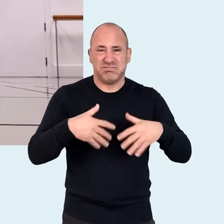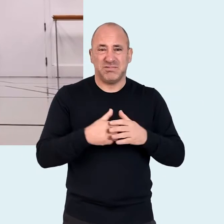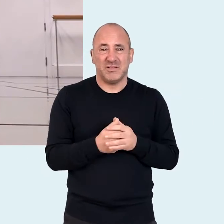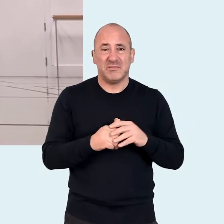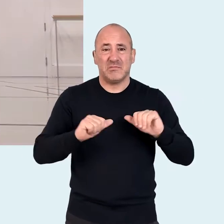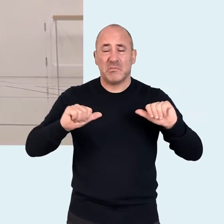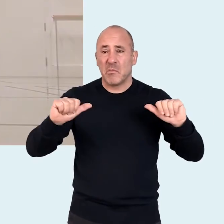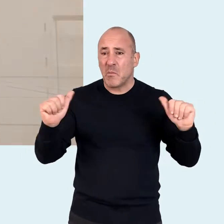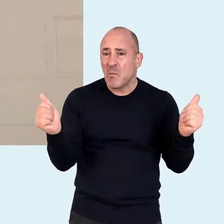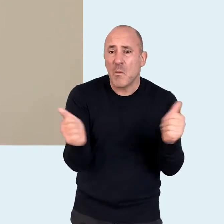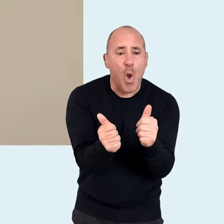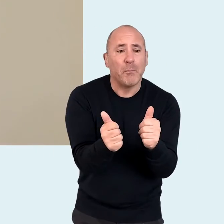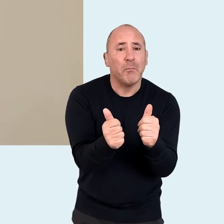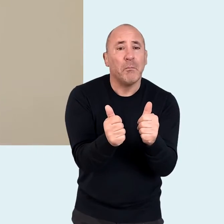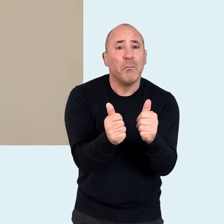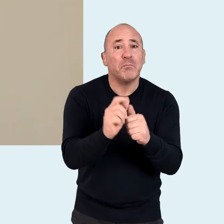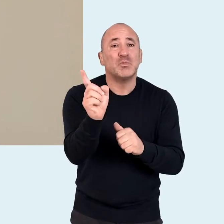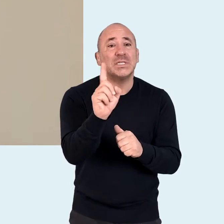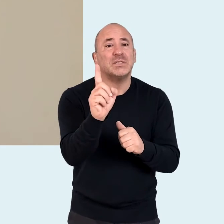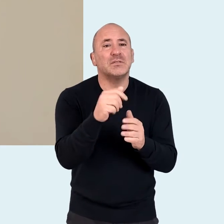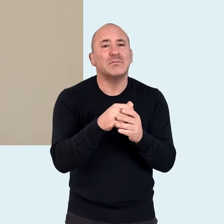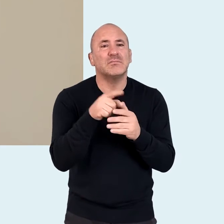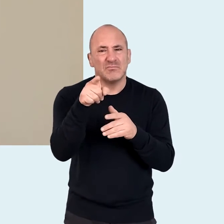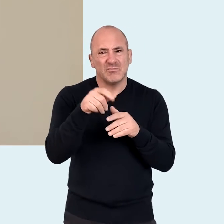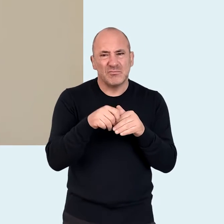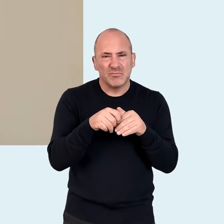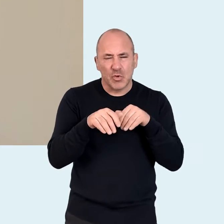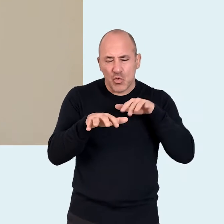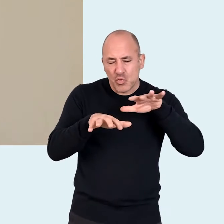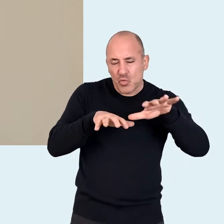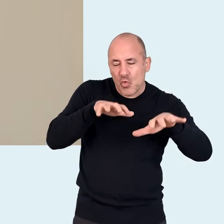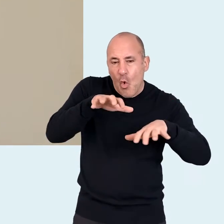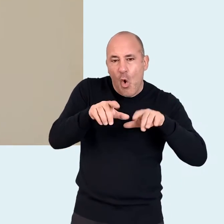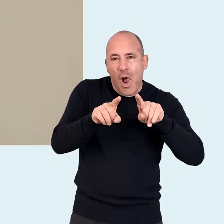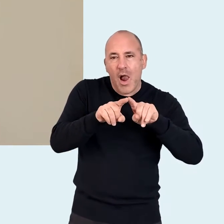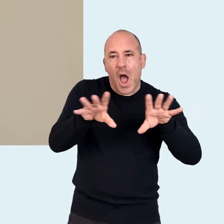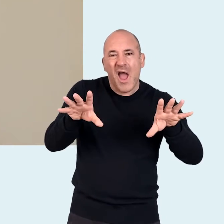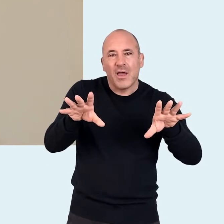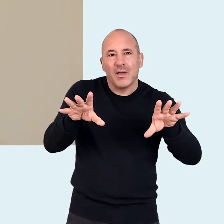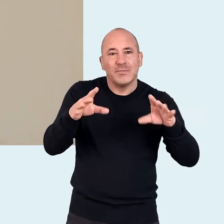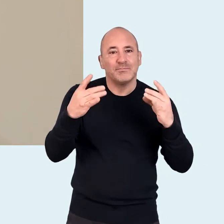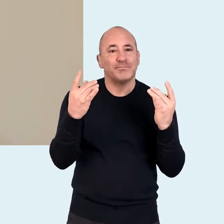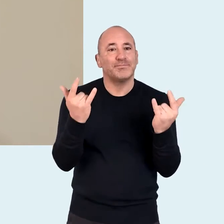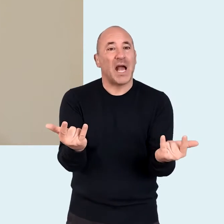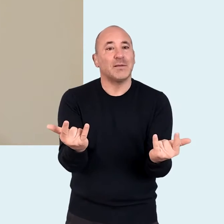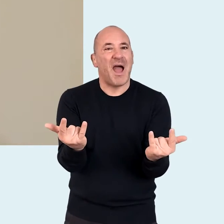to that side." That was a long way of saying something that can be shortened down by saying,